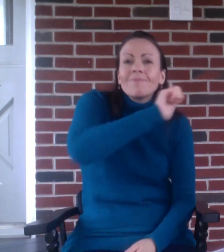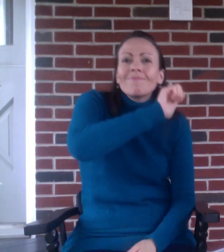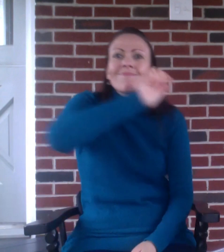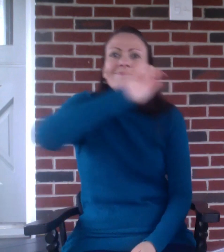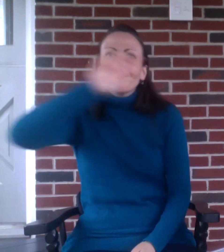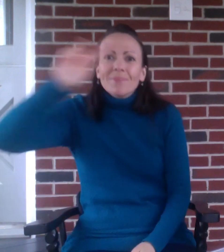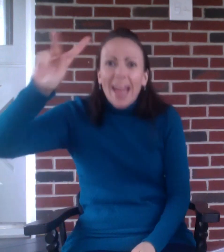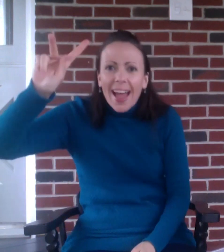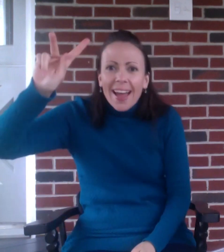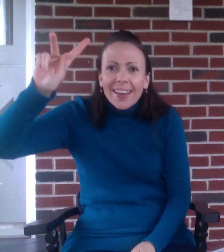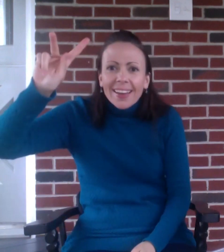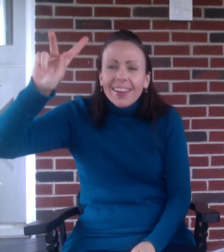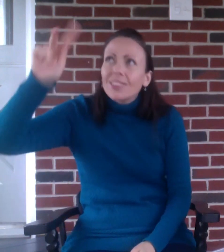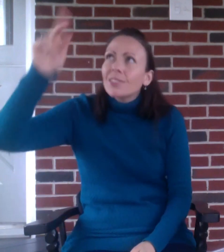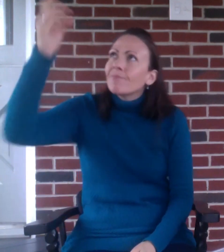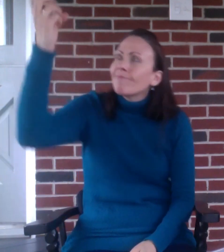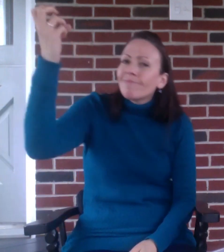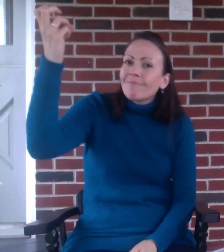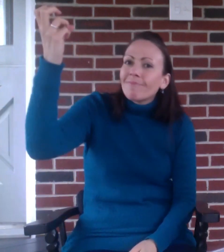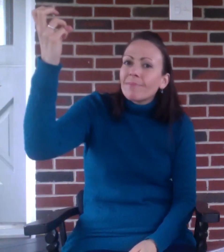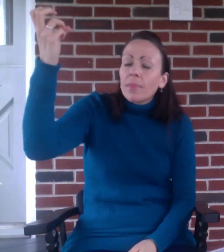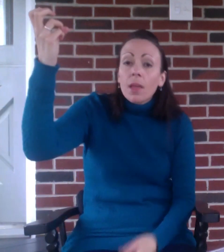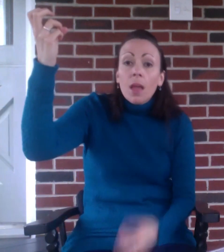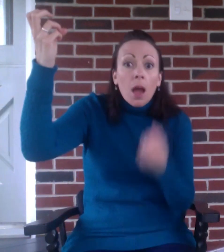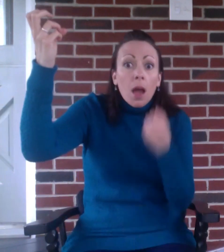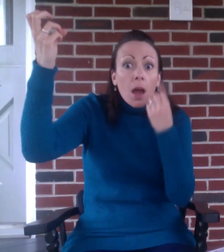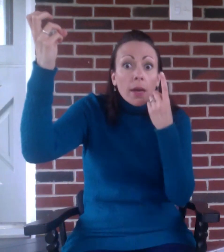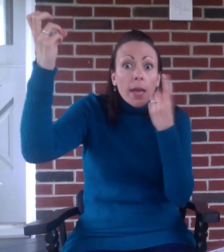The birds carried seeds in their beaks.